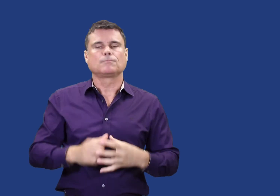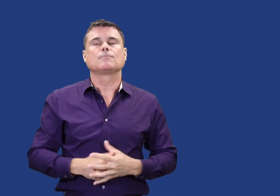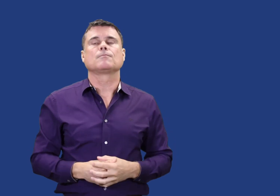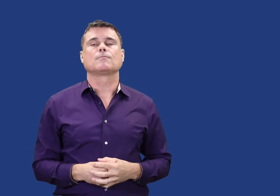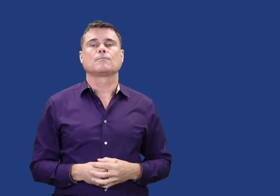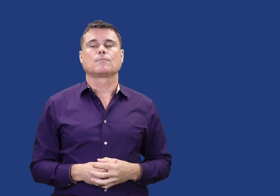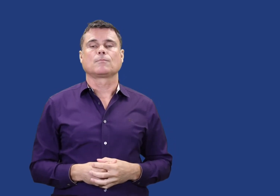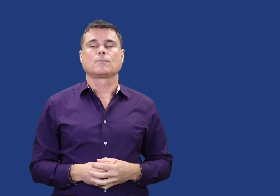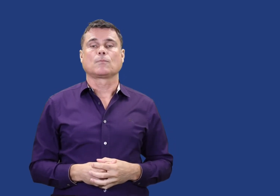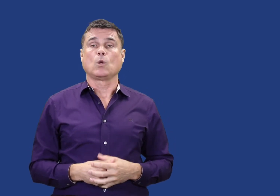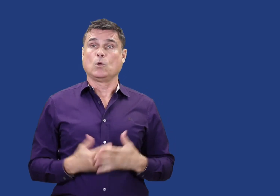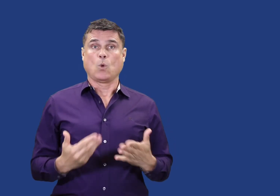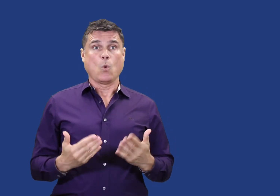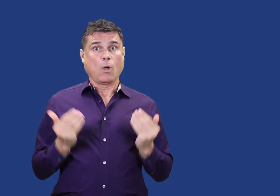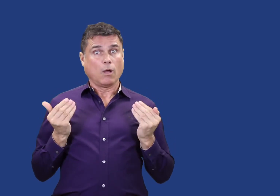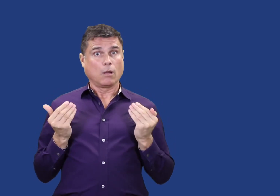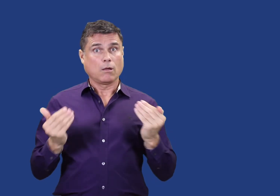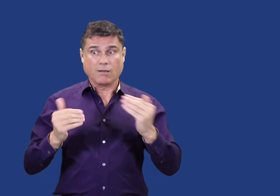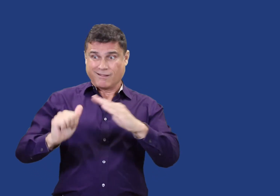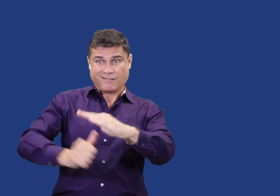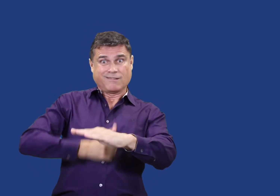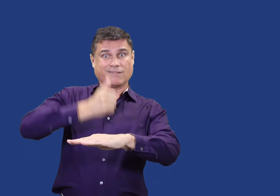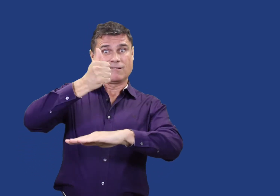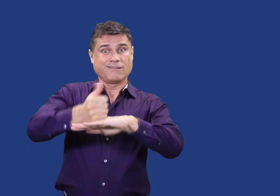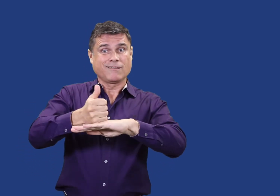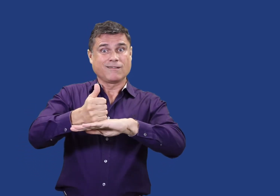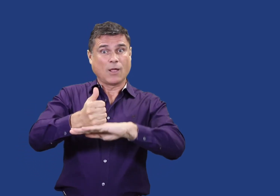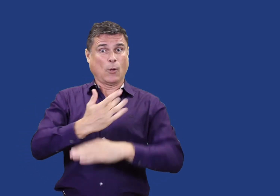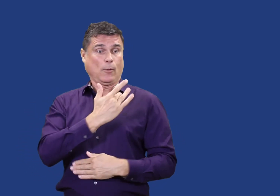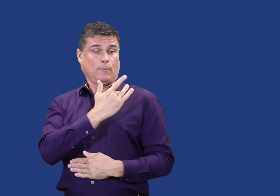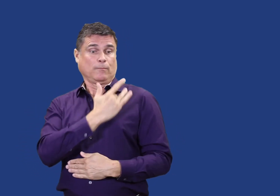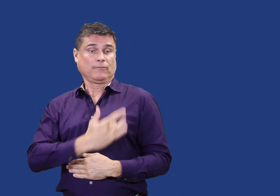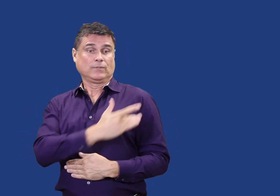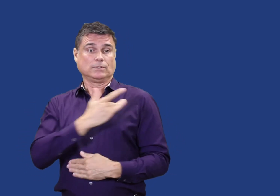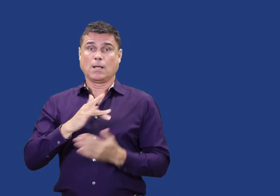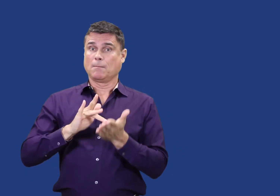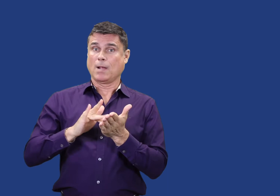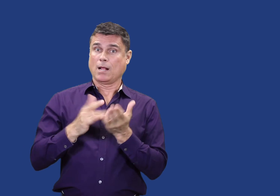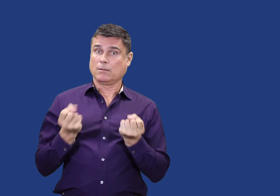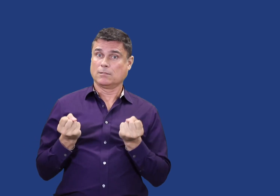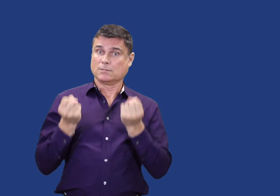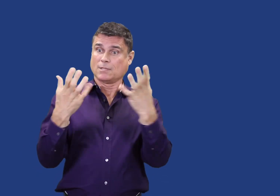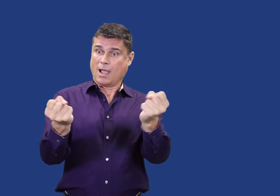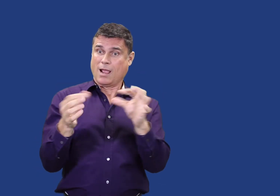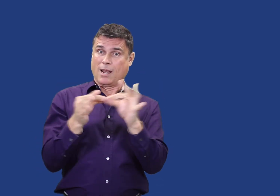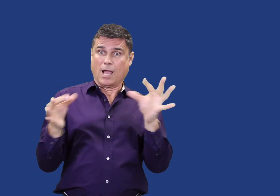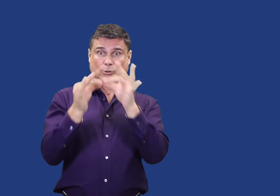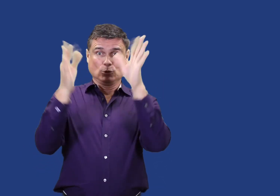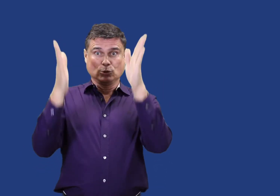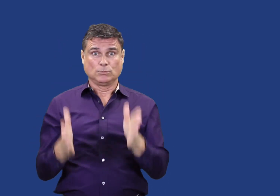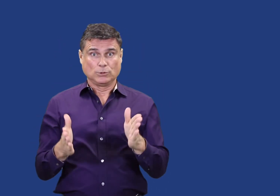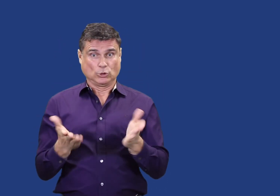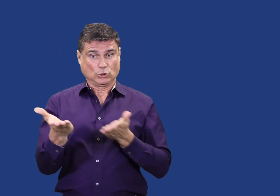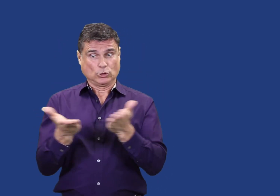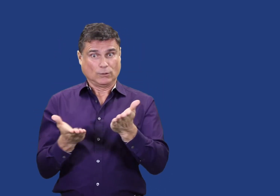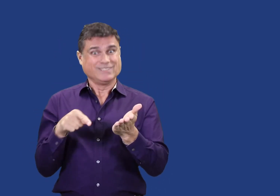ESTABLISHING THE PROVINCIAL MEDICAL SIGN LANGUAGE INTERPRETING SERVICES